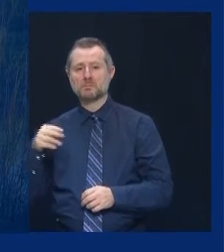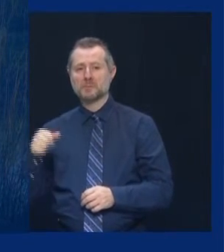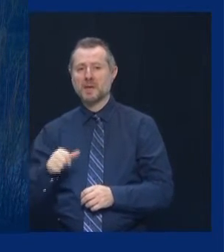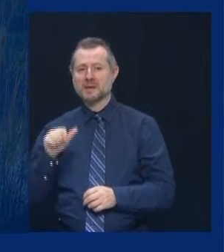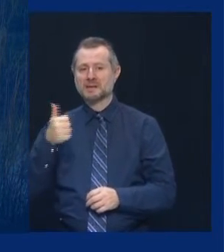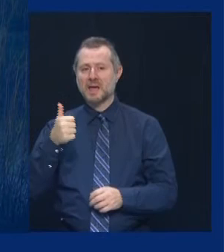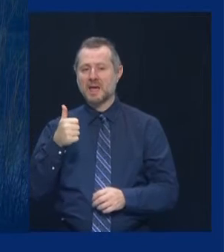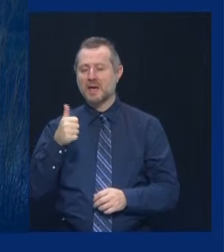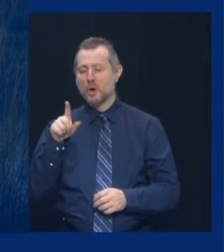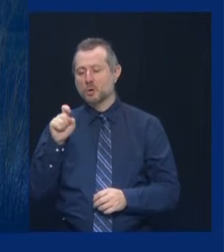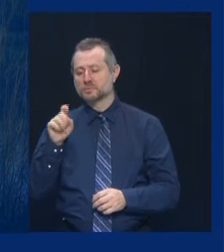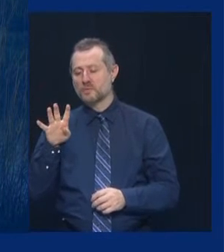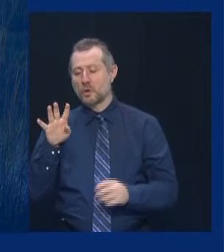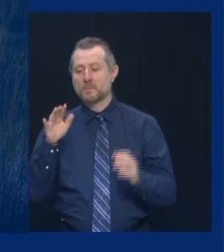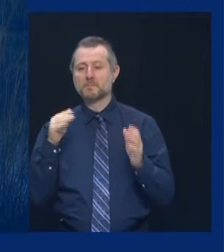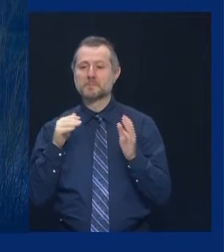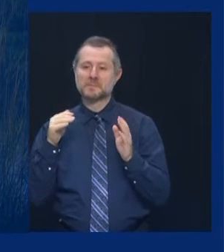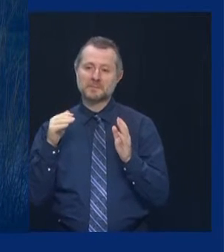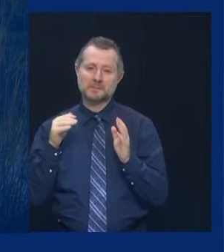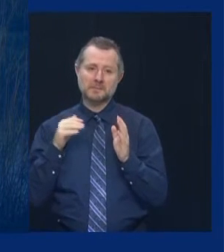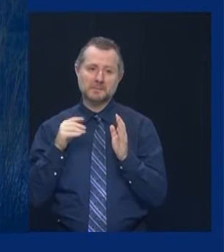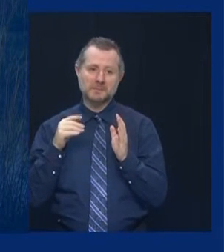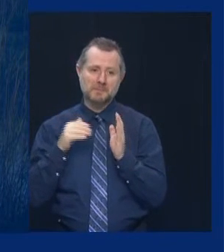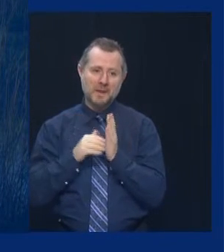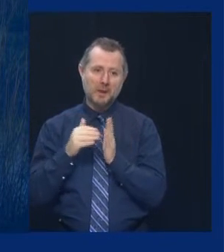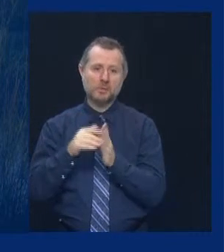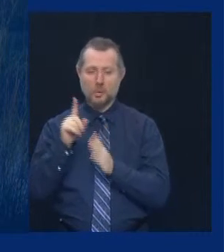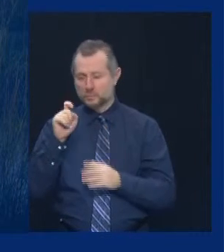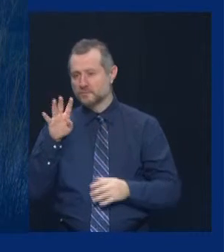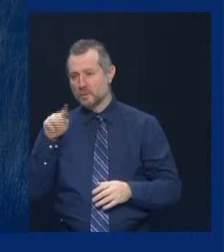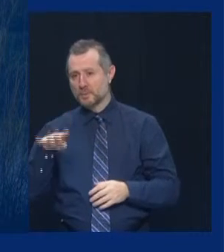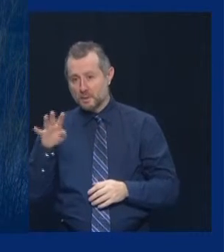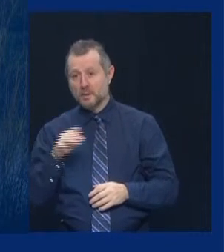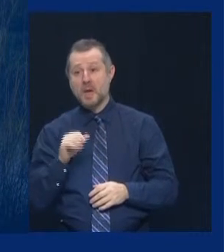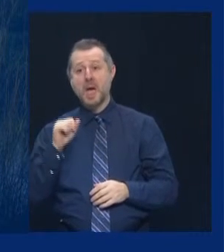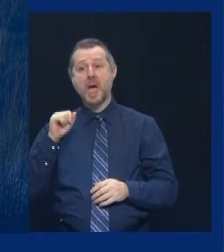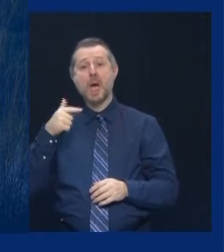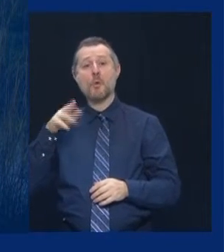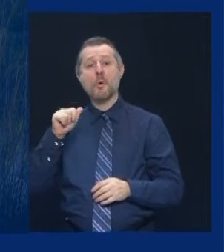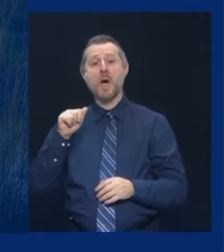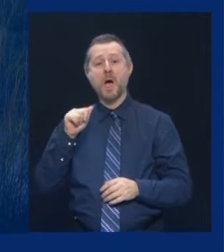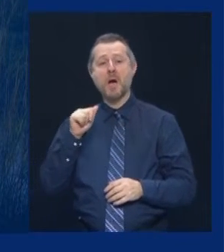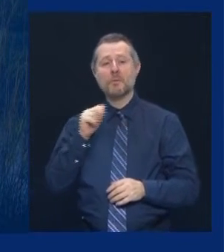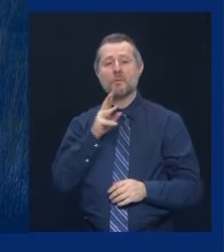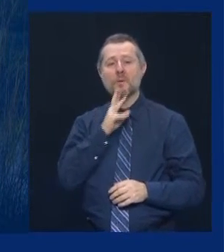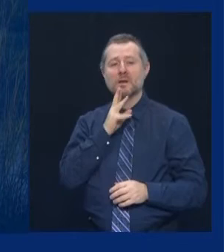NORTHROP GRUMMAN WOULD PAY $100